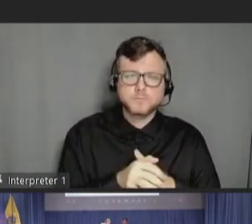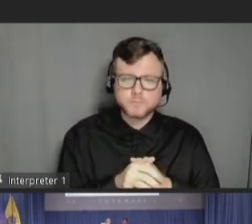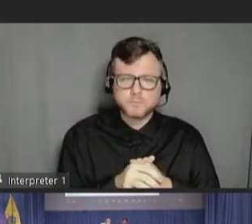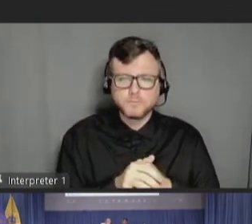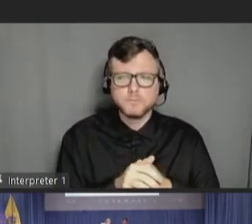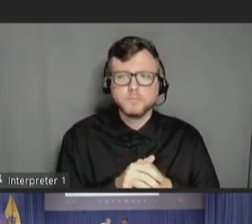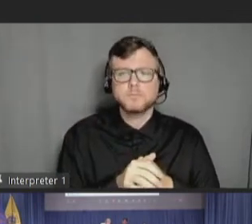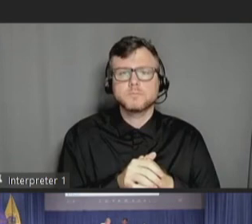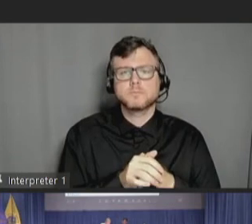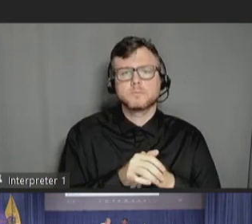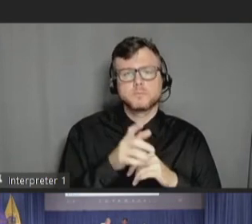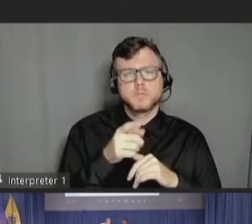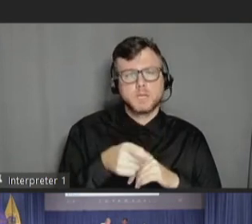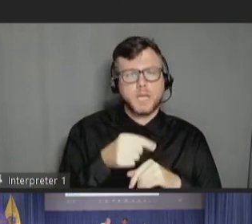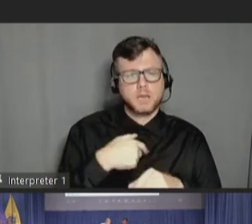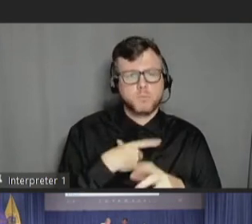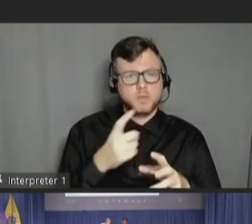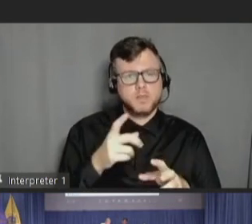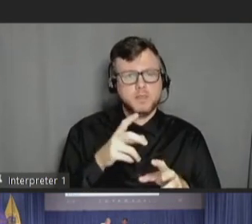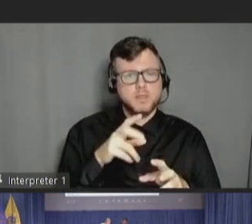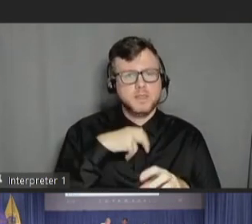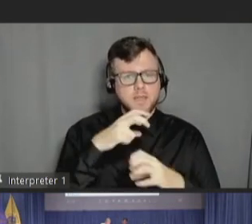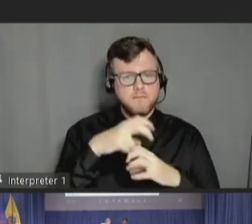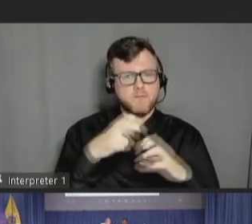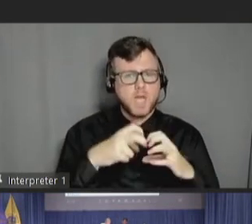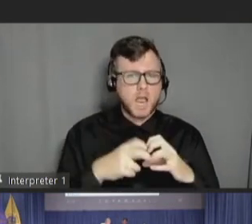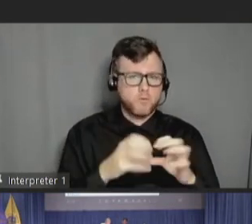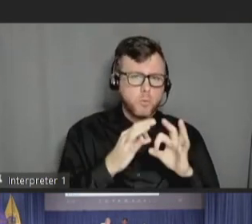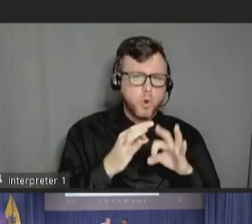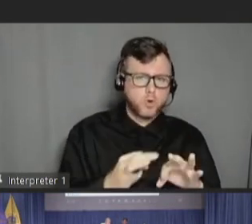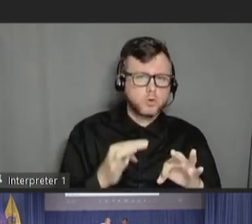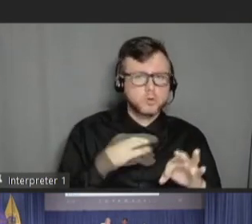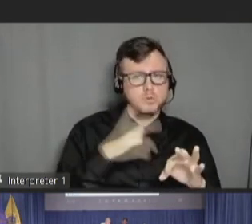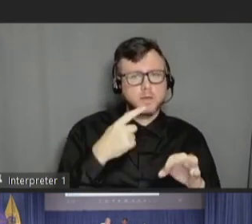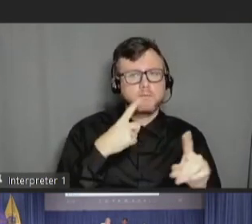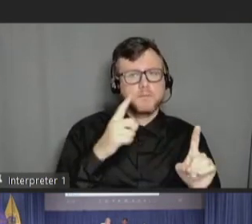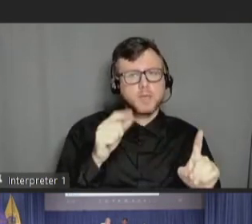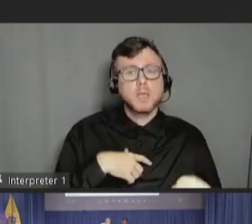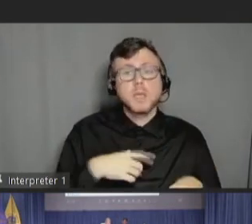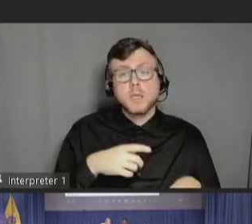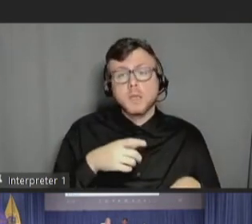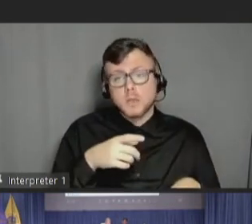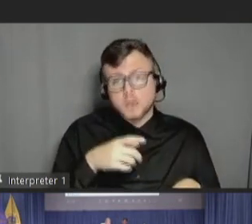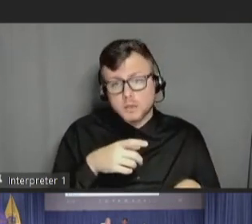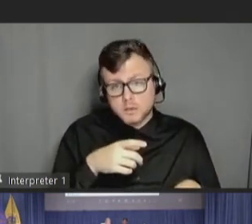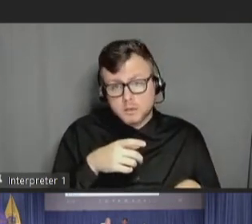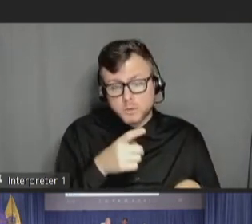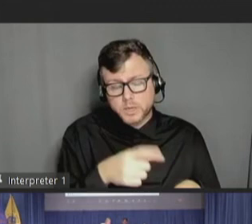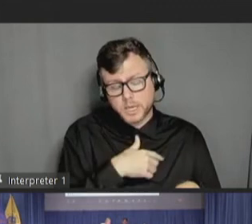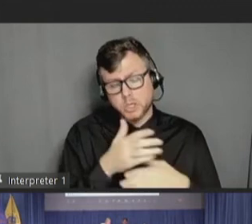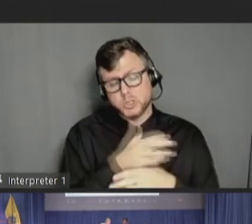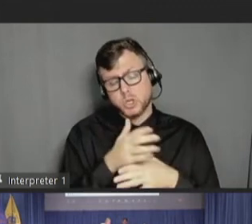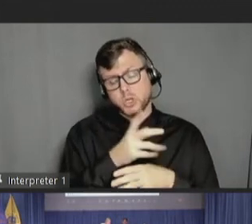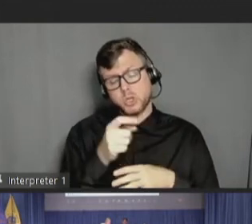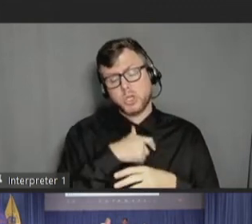small de-novo designed beta-barrels. That will do a share the structure of this -- bigger antigen.